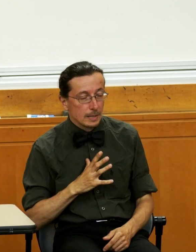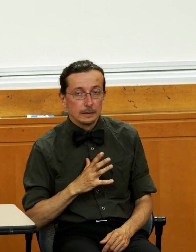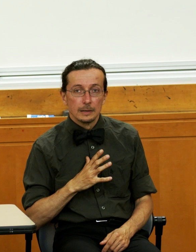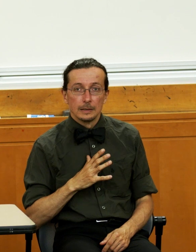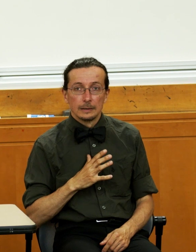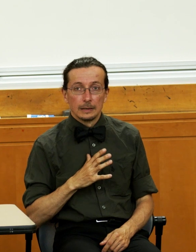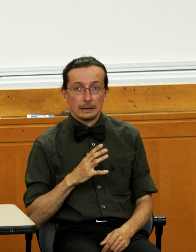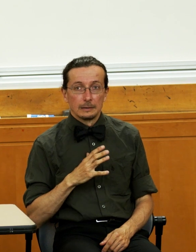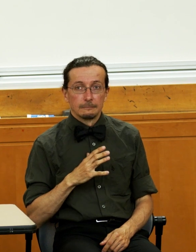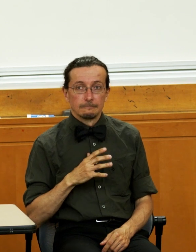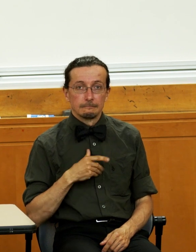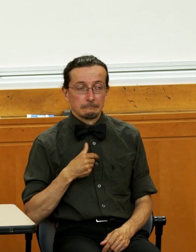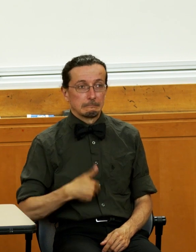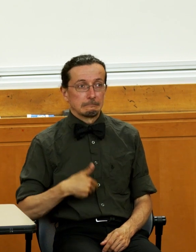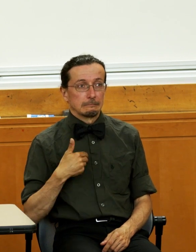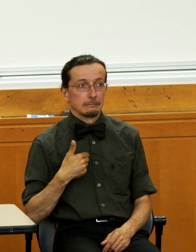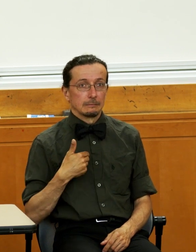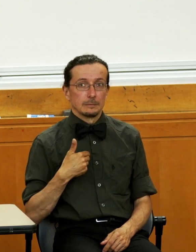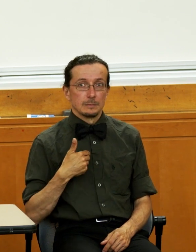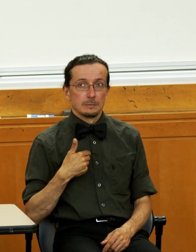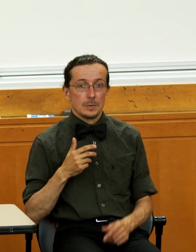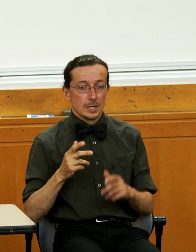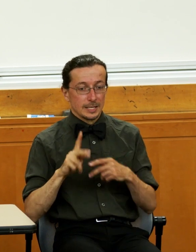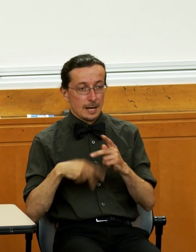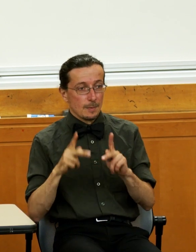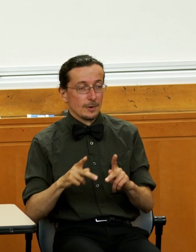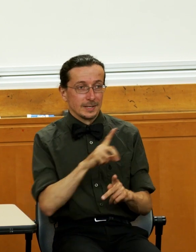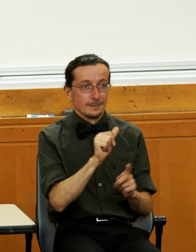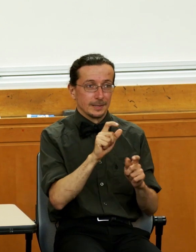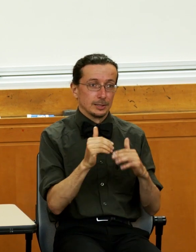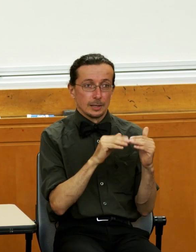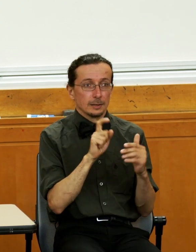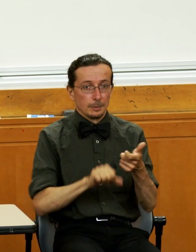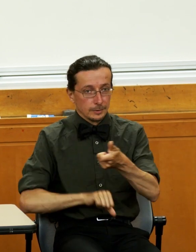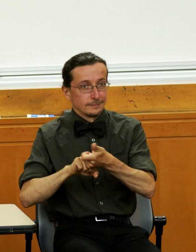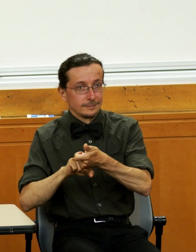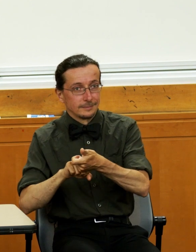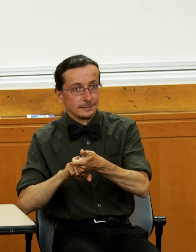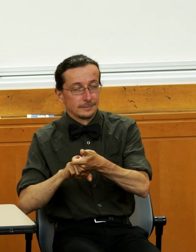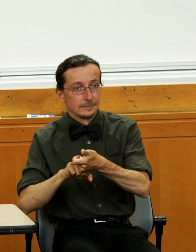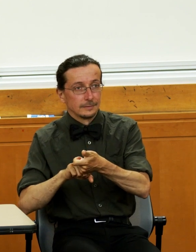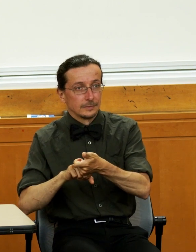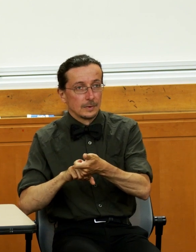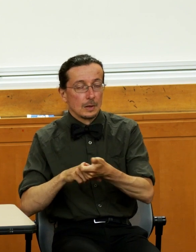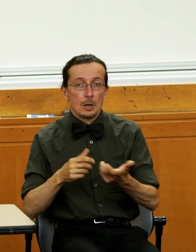said Disability Justice is supposed to be for. You know, you might not like the way I'm operating in